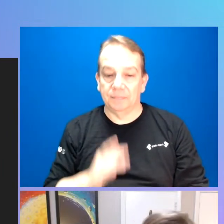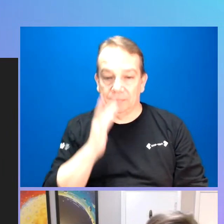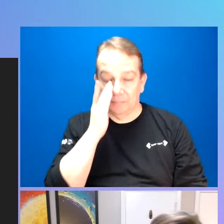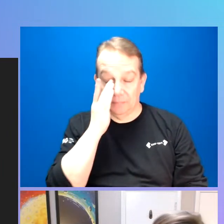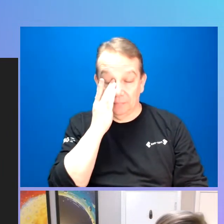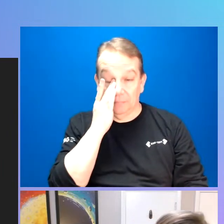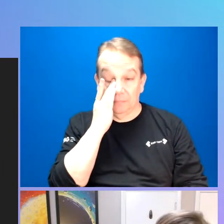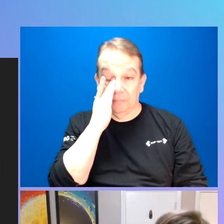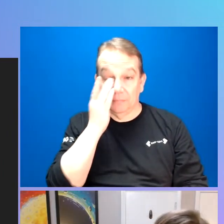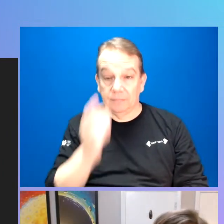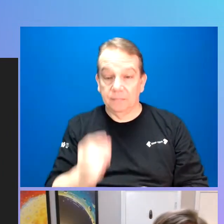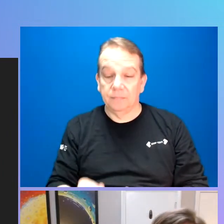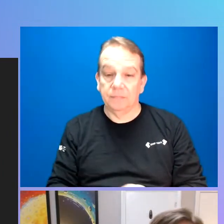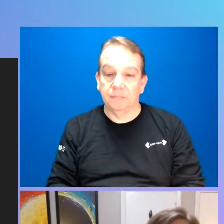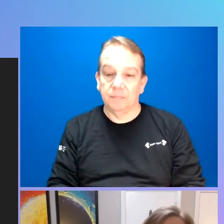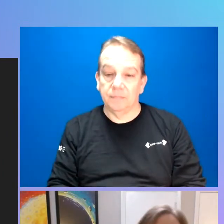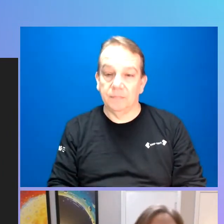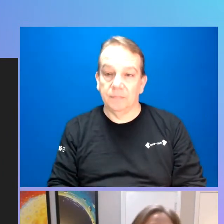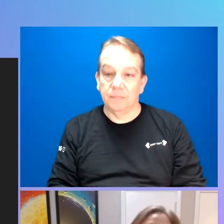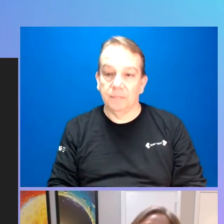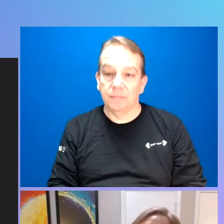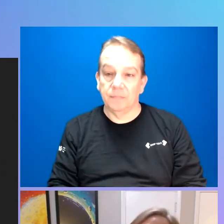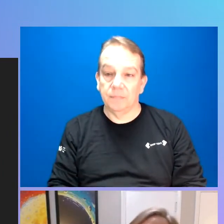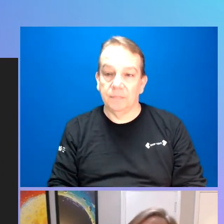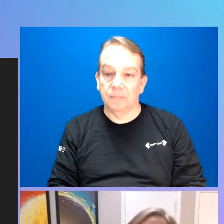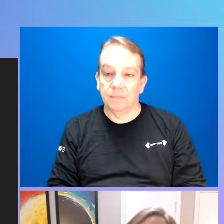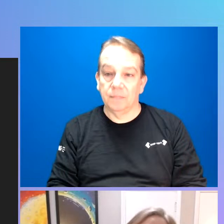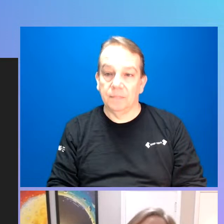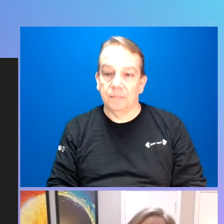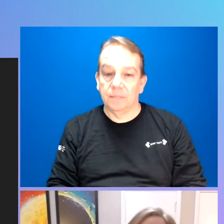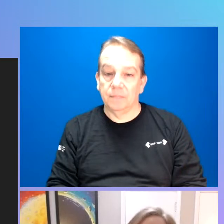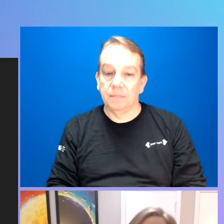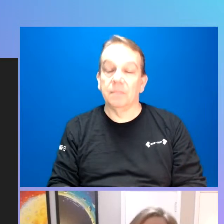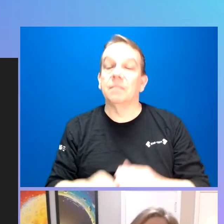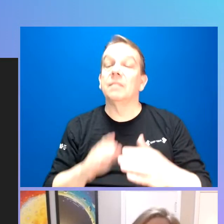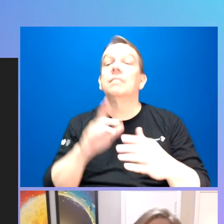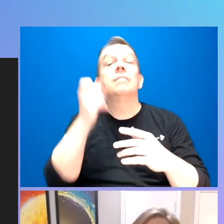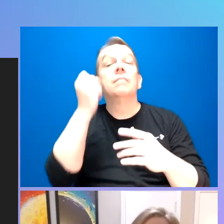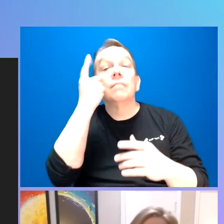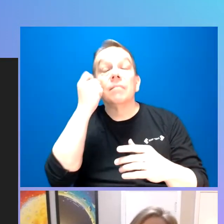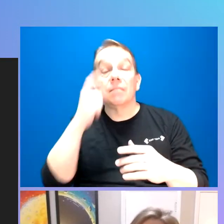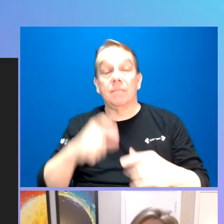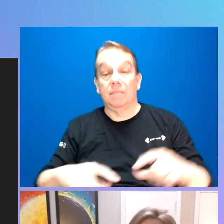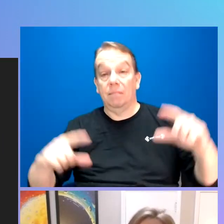bracket in between the pieces of